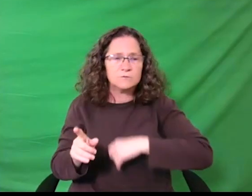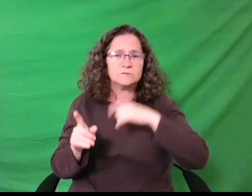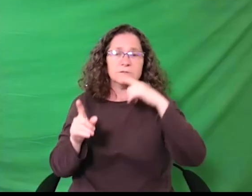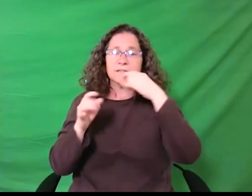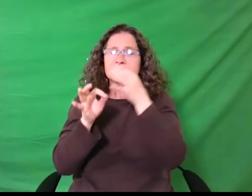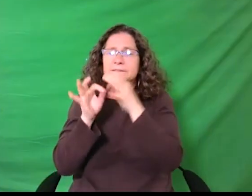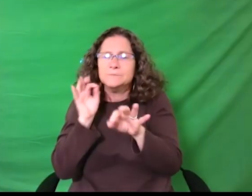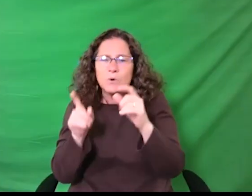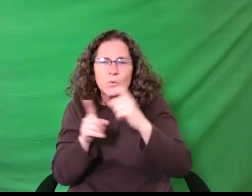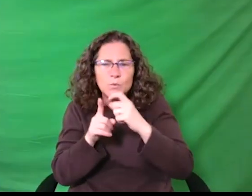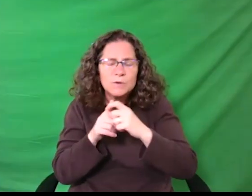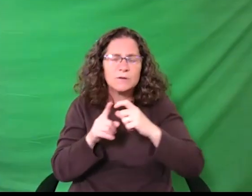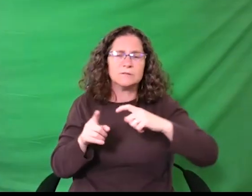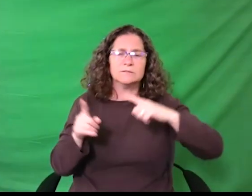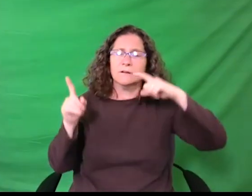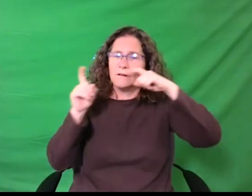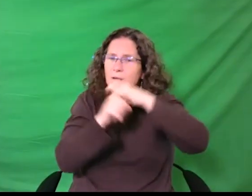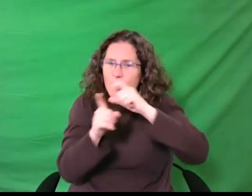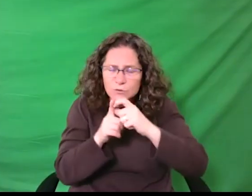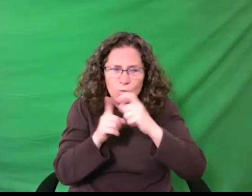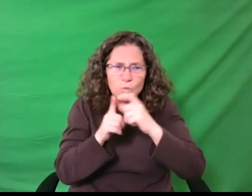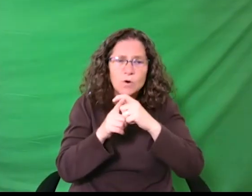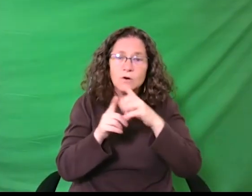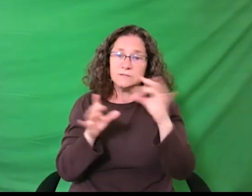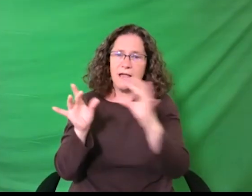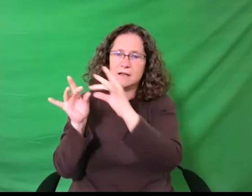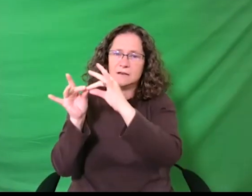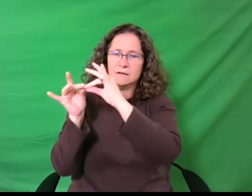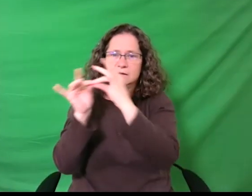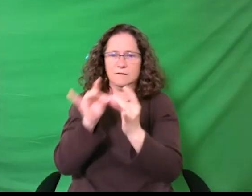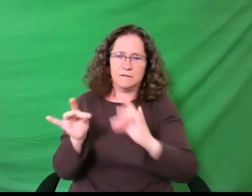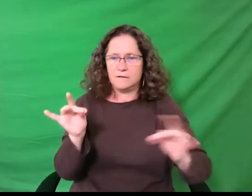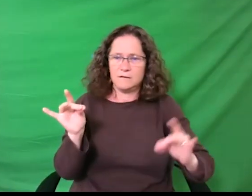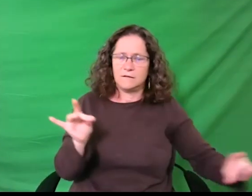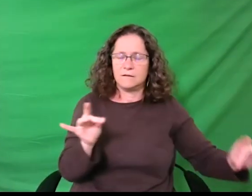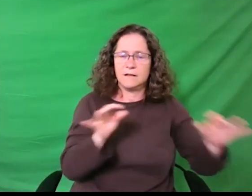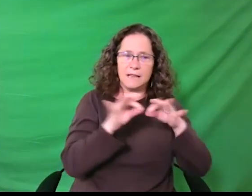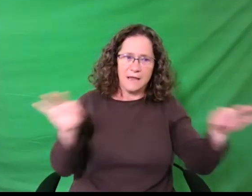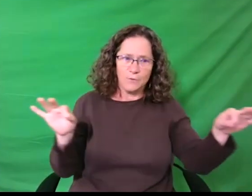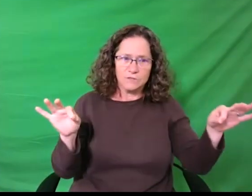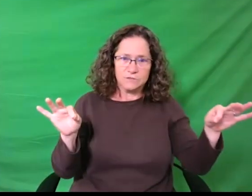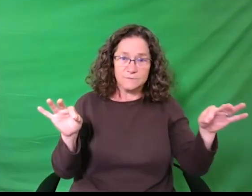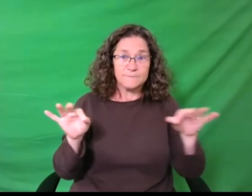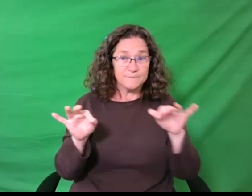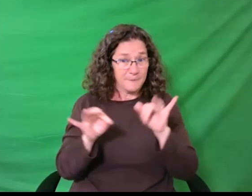And this is important for word recognition and language comprehension skills that are required for fluent reading.